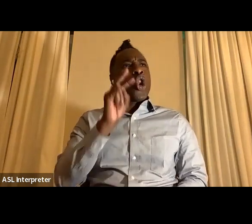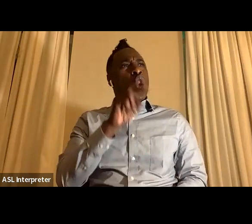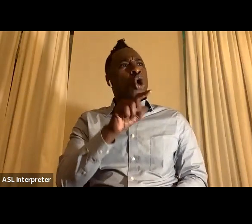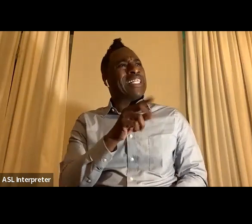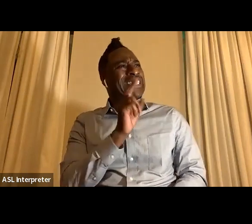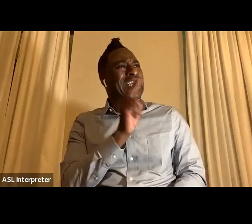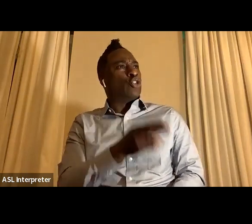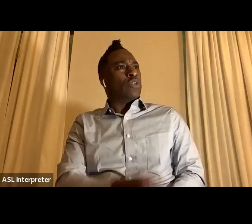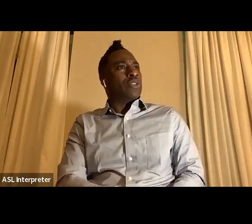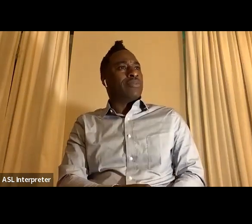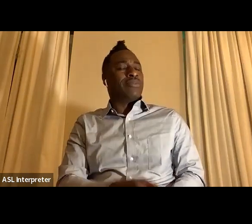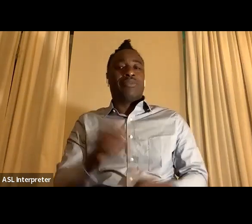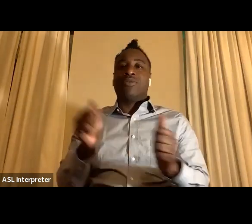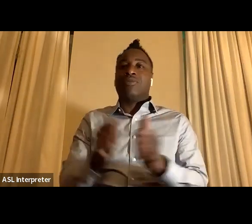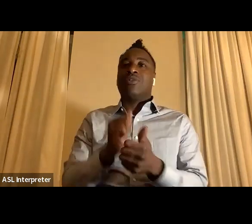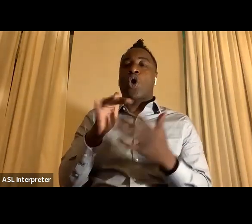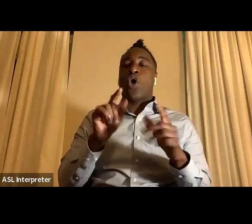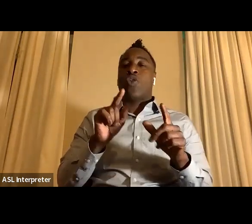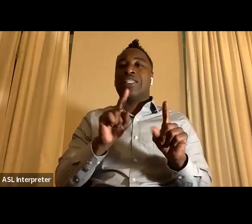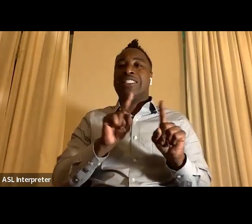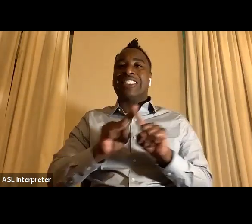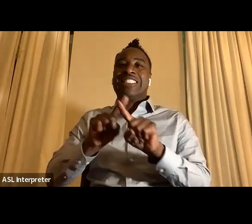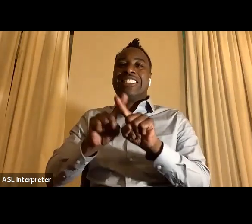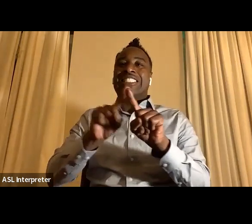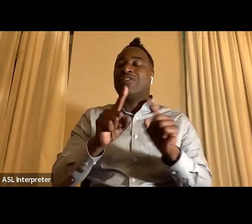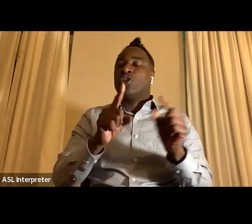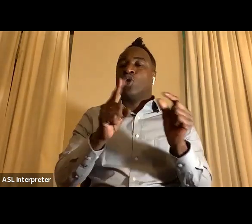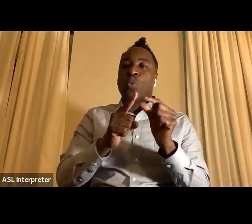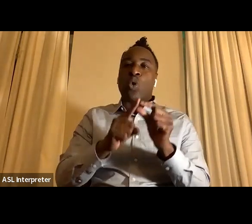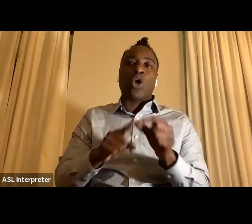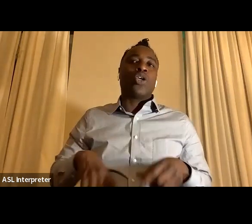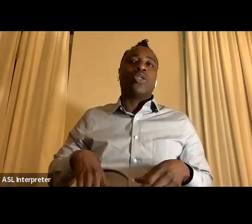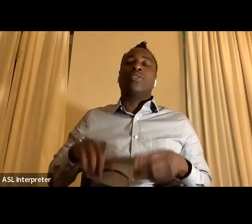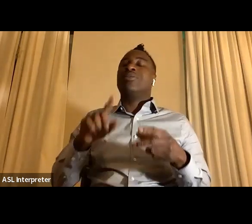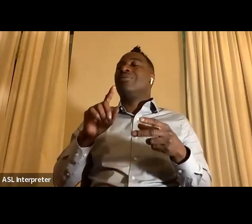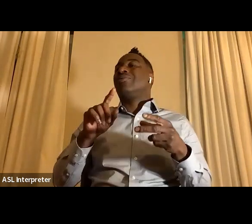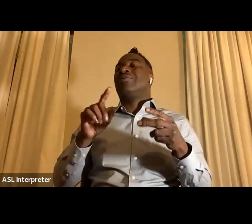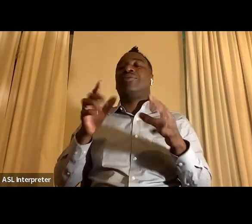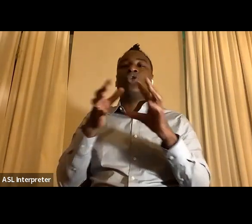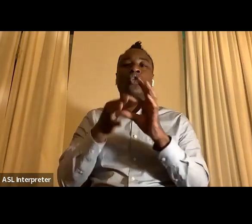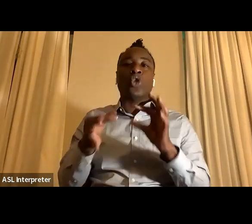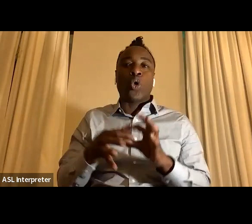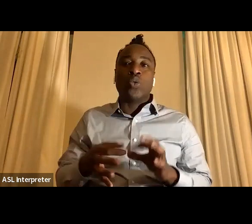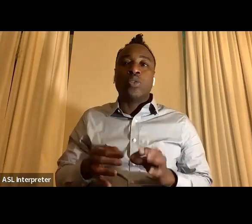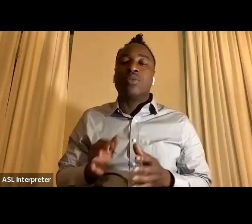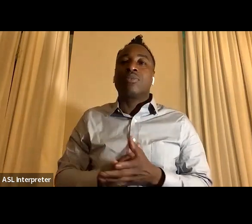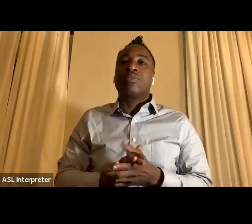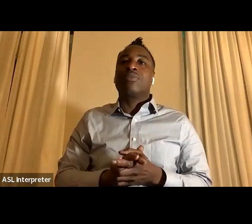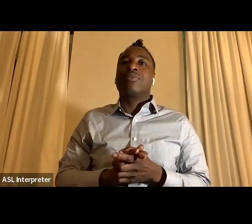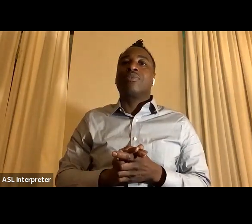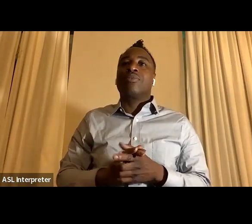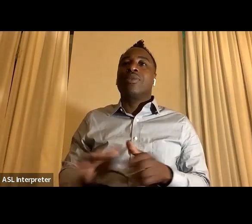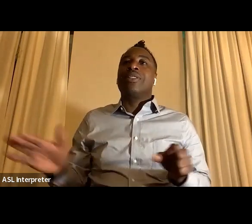with all these insignificant words and notes and stories and all those things. But the entire collection all together